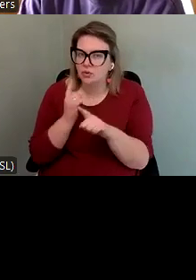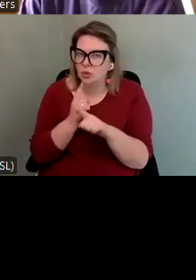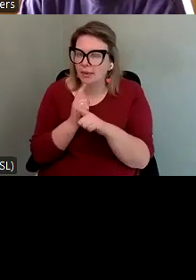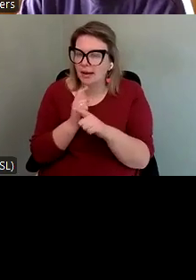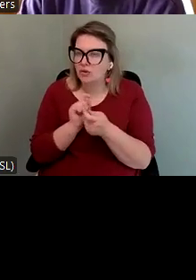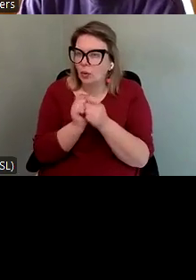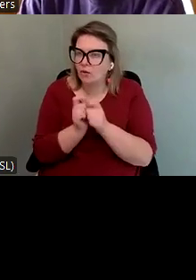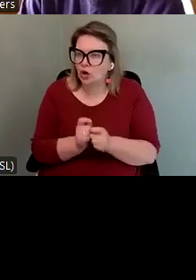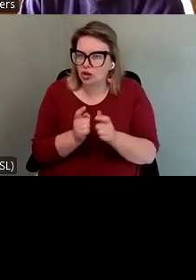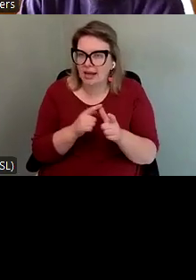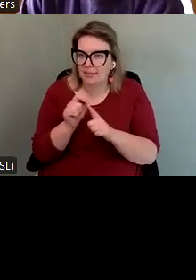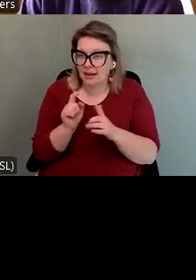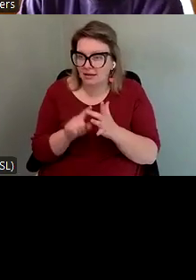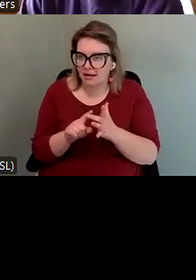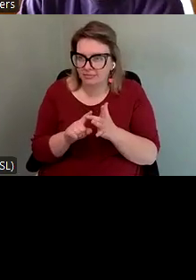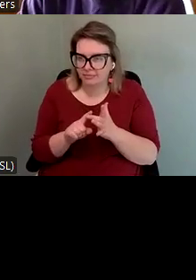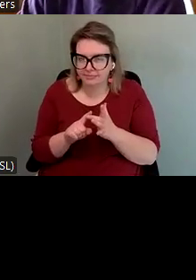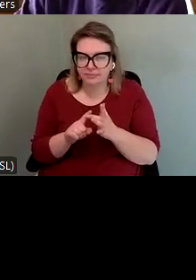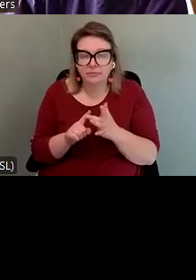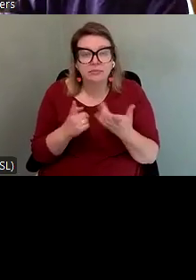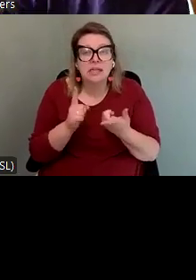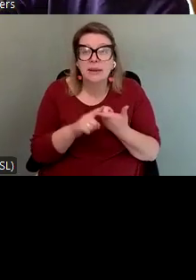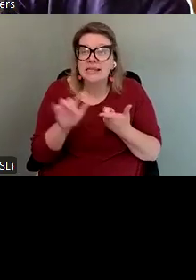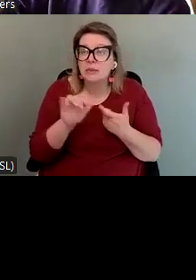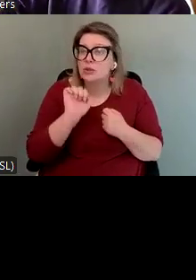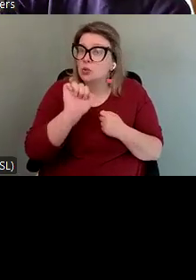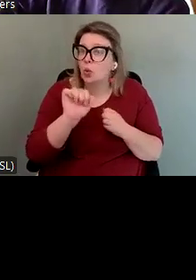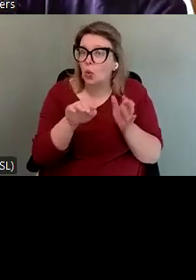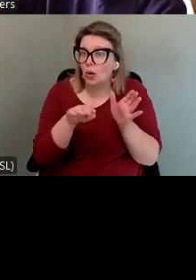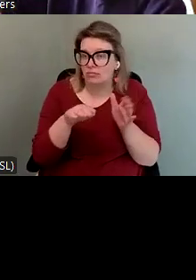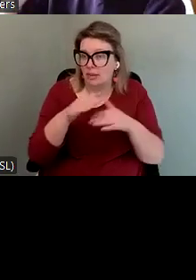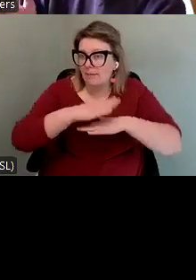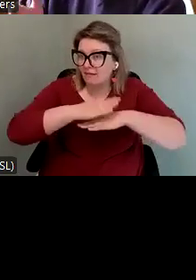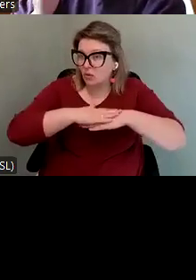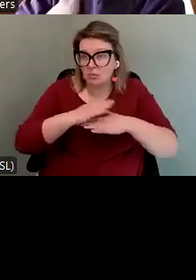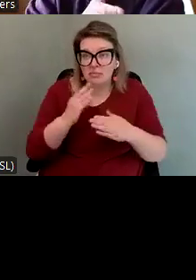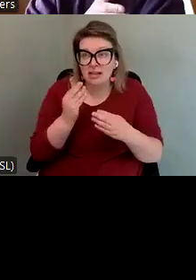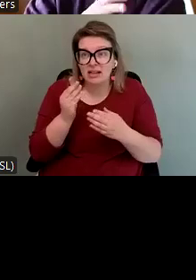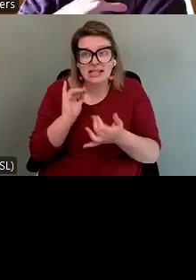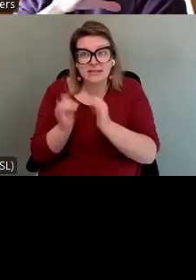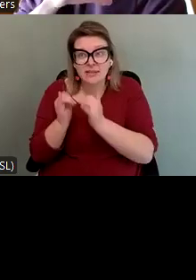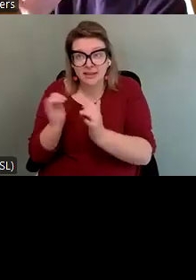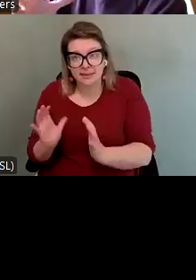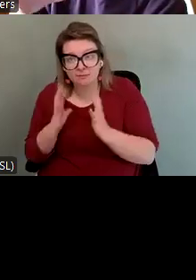Now, depending on the platform you're using, it can be free. Otherwise, there's a cost, so you have to be careful about